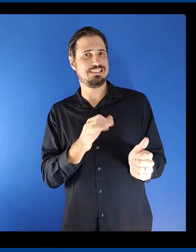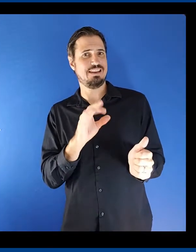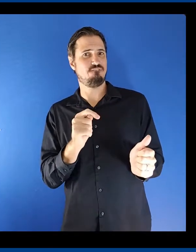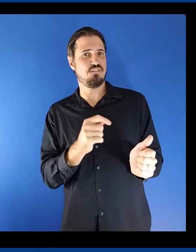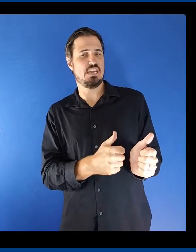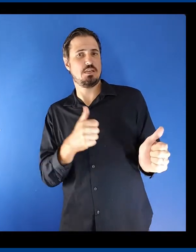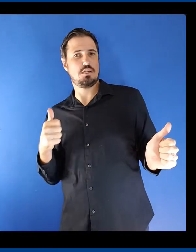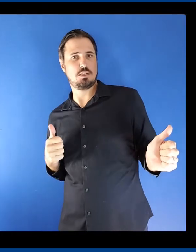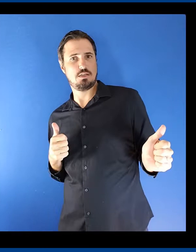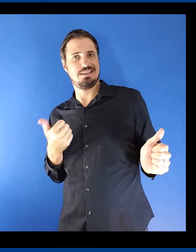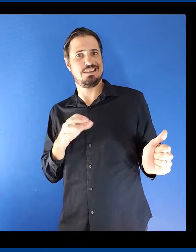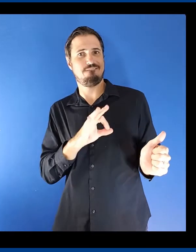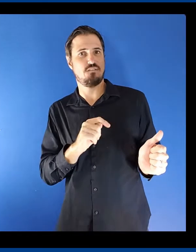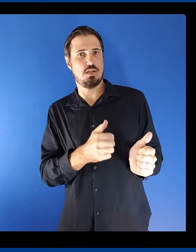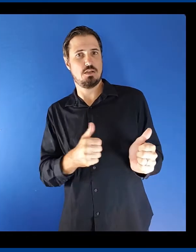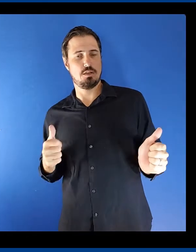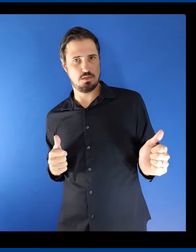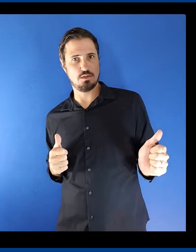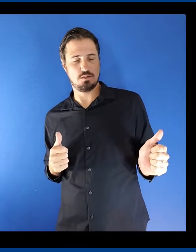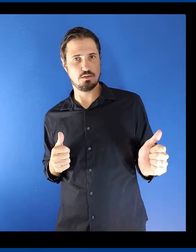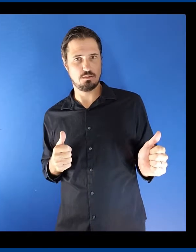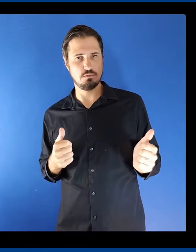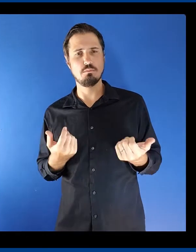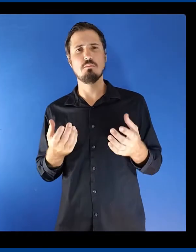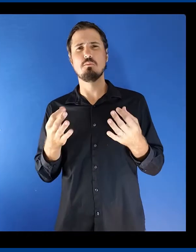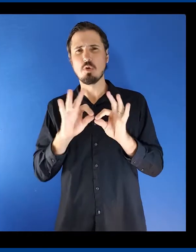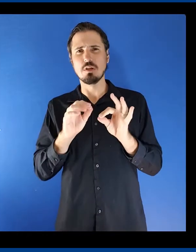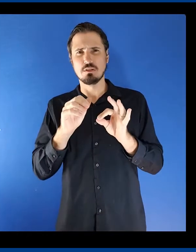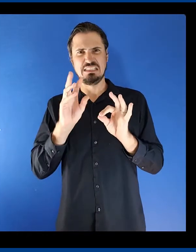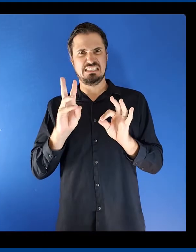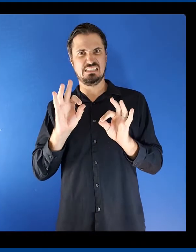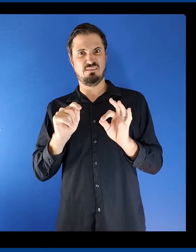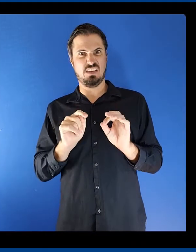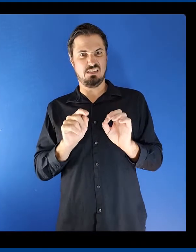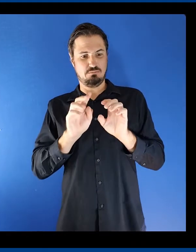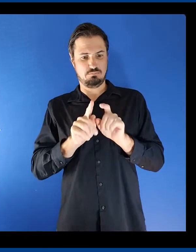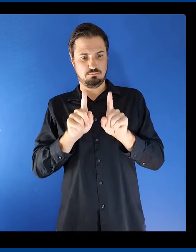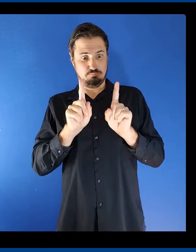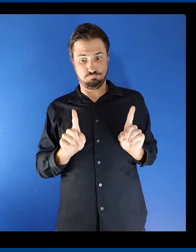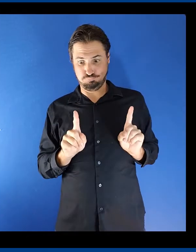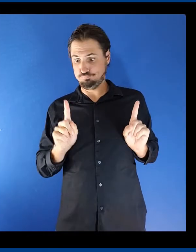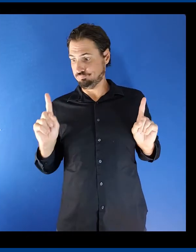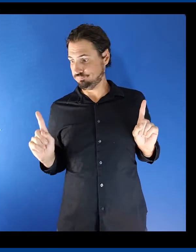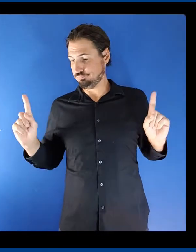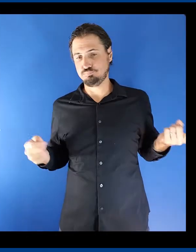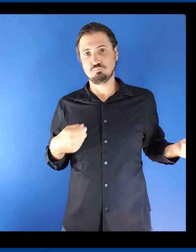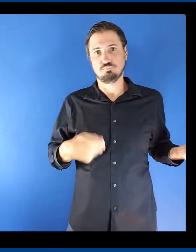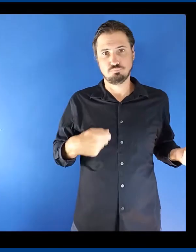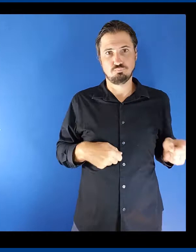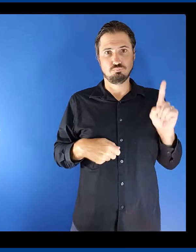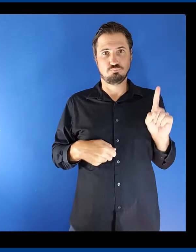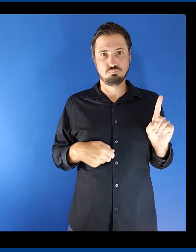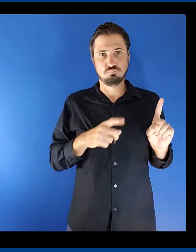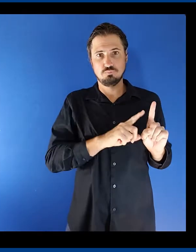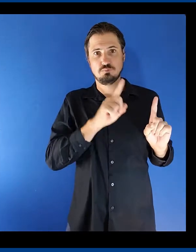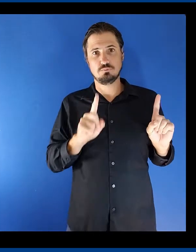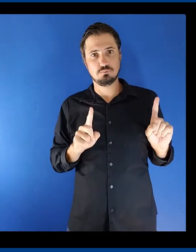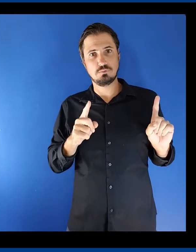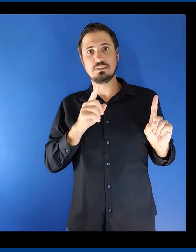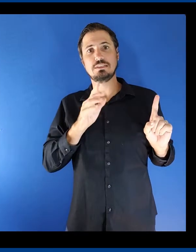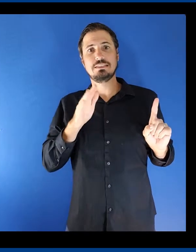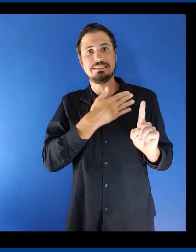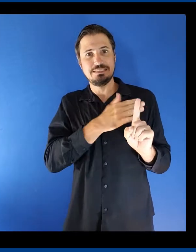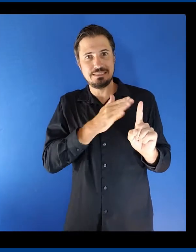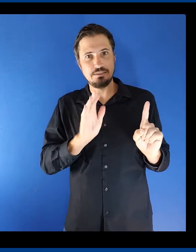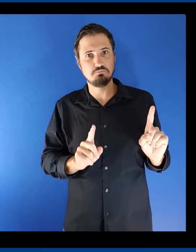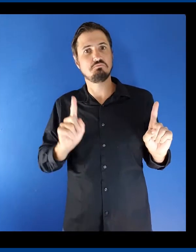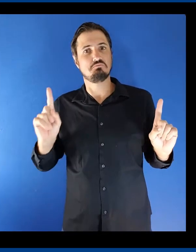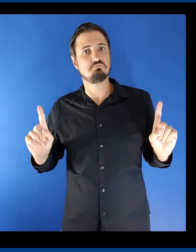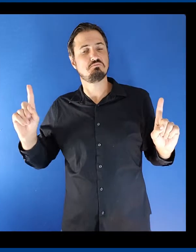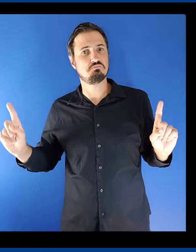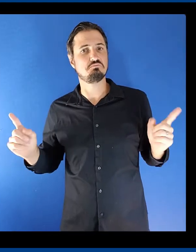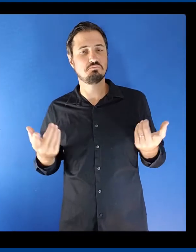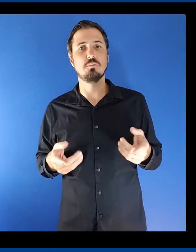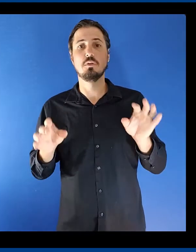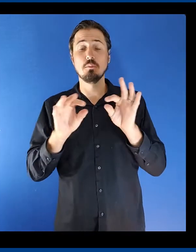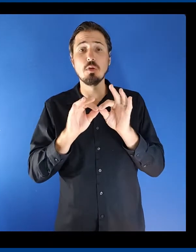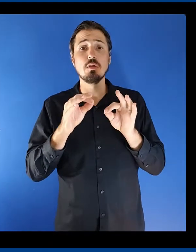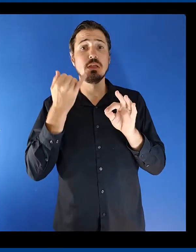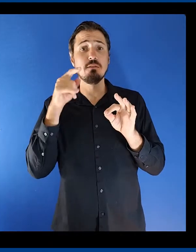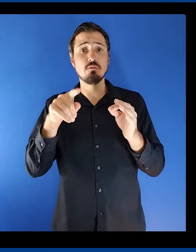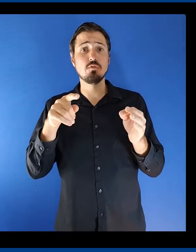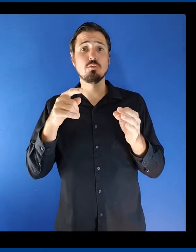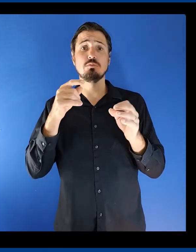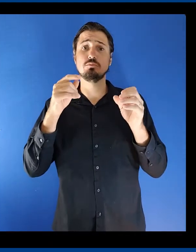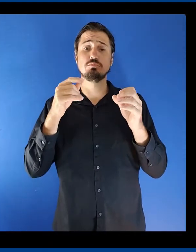and are socially distant from fellow performers by at least 6 feet. It is recommended that performers be outdoors, if possible, and performers who can, wear masks.